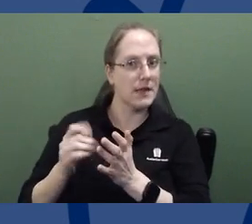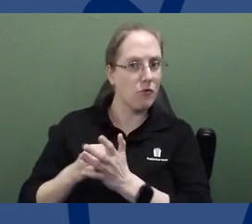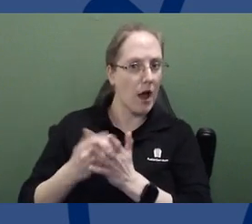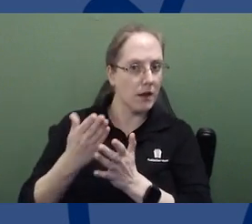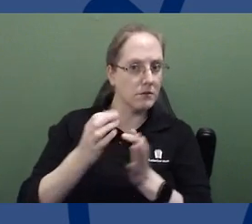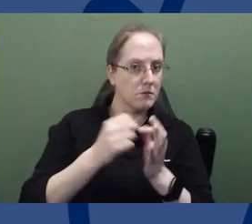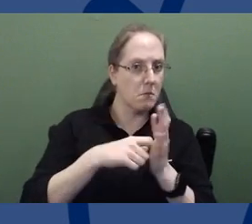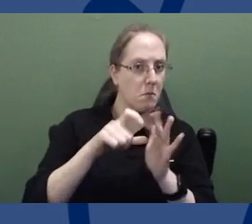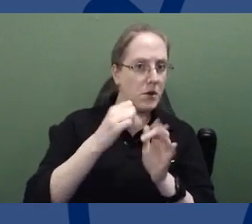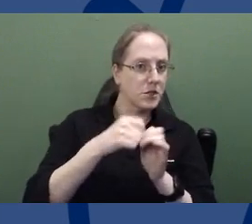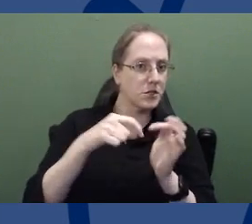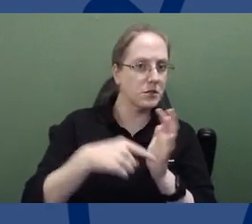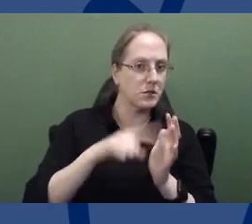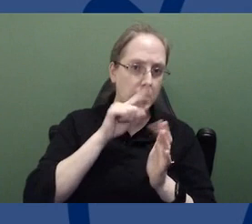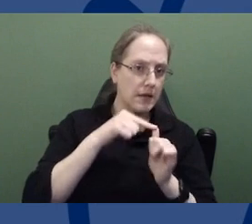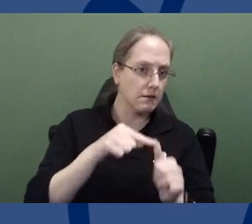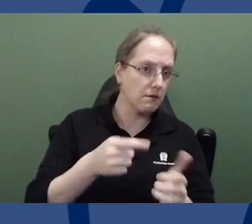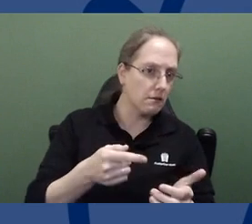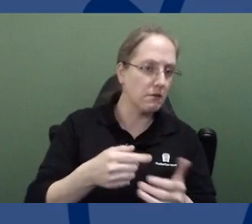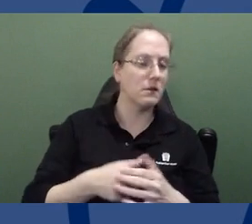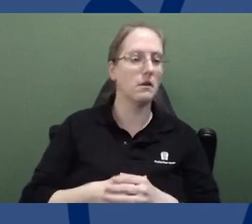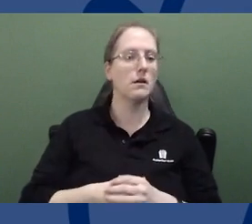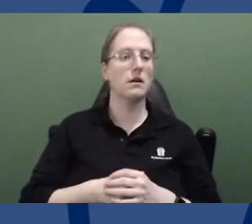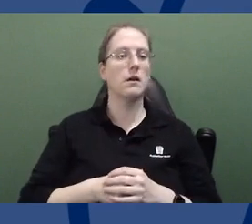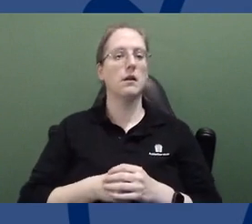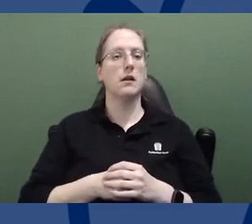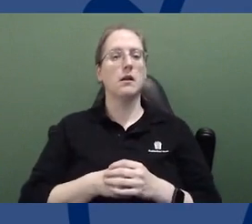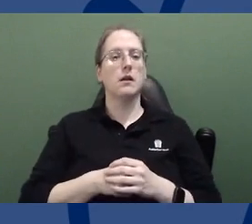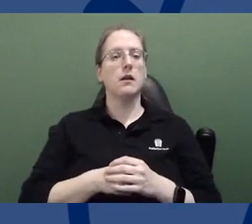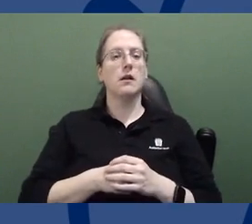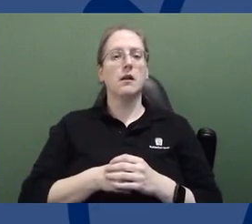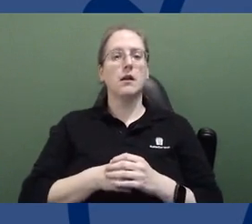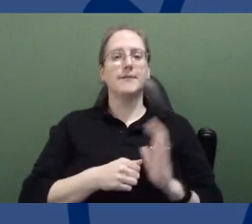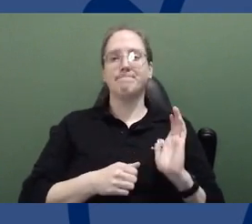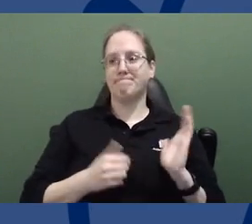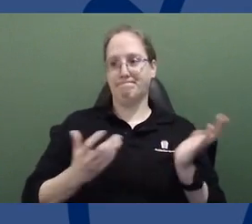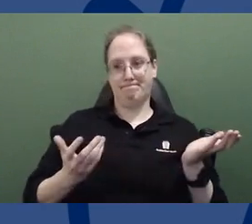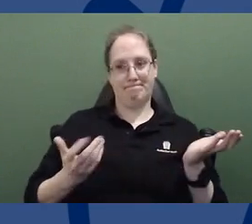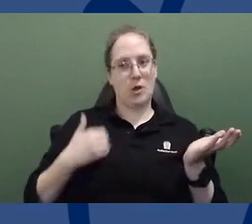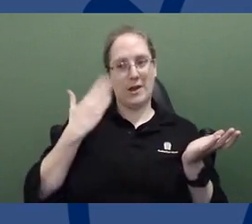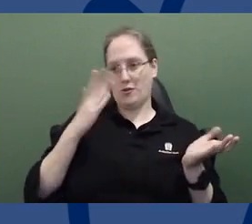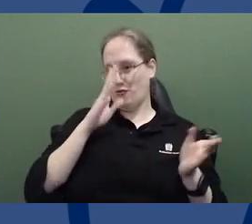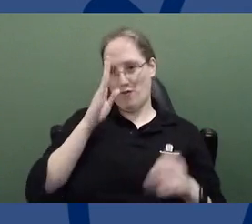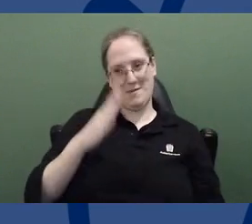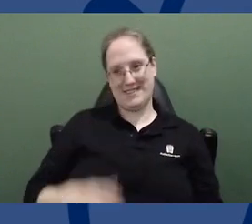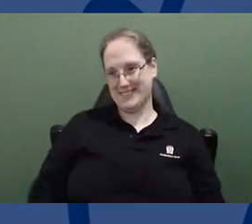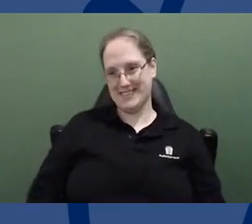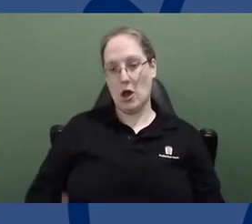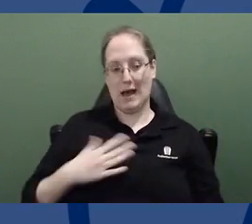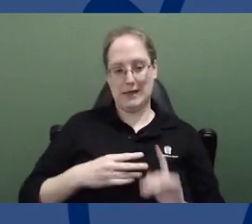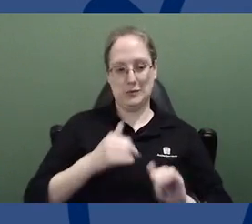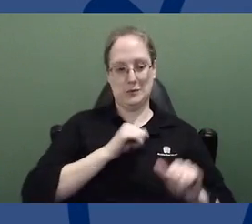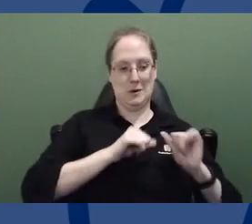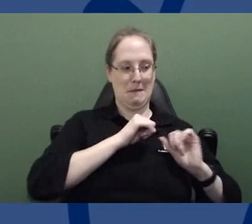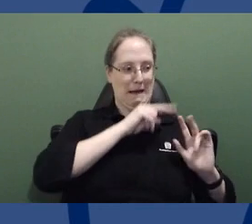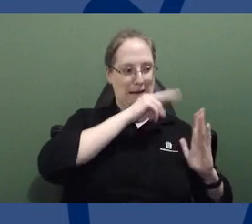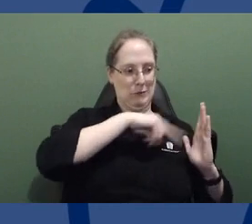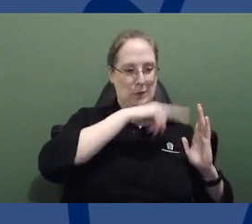Yeah. I don't know, I will probably have to go back and do a bit of an audit on the